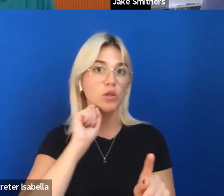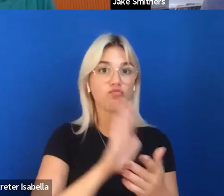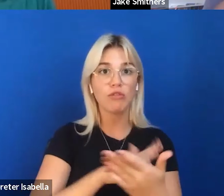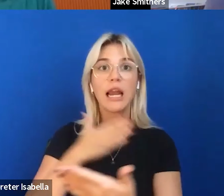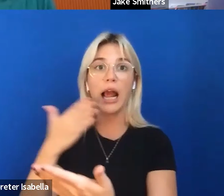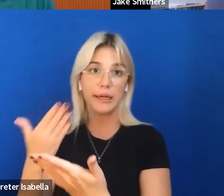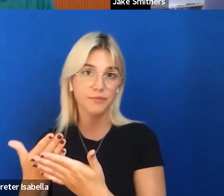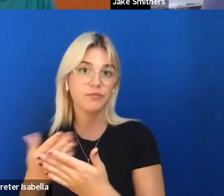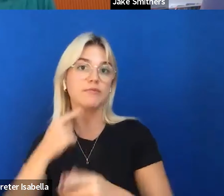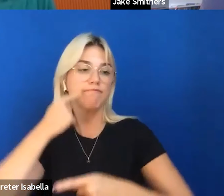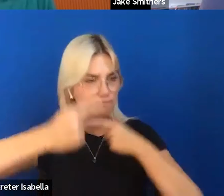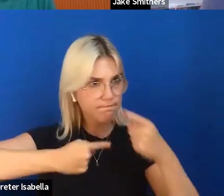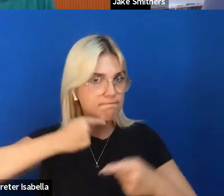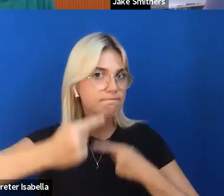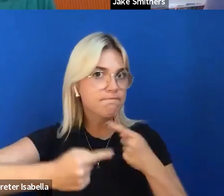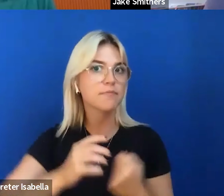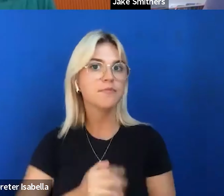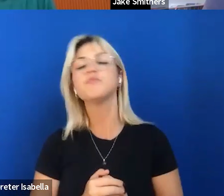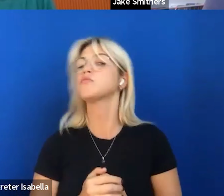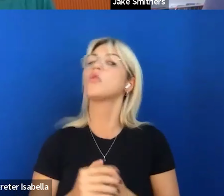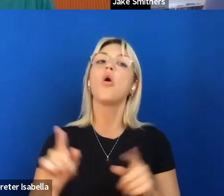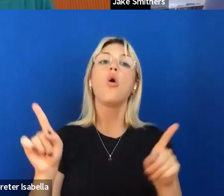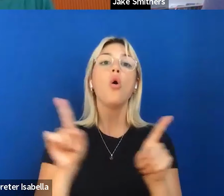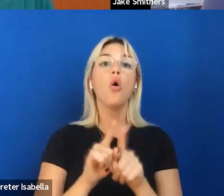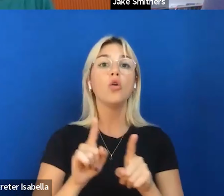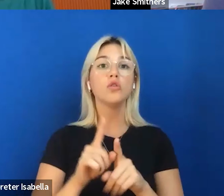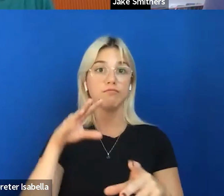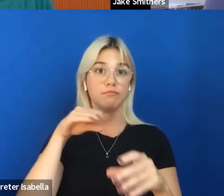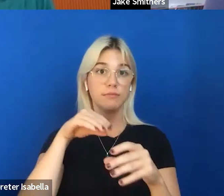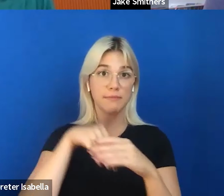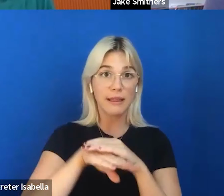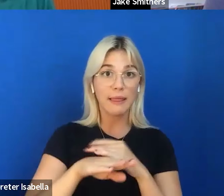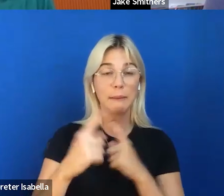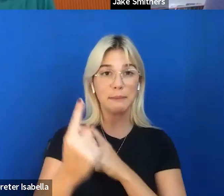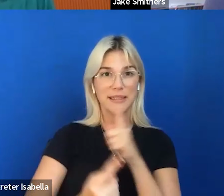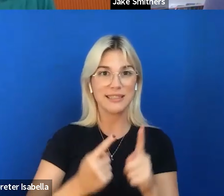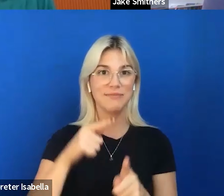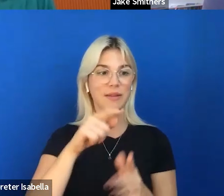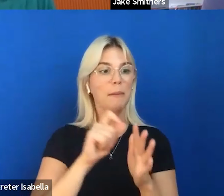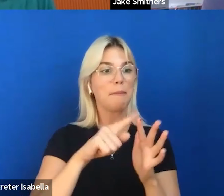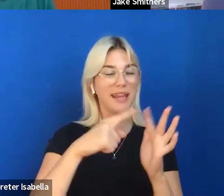Also, within these meetings, the peers and assessors are taking general feedback.